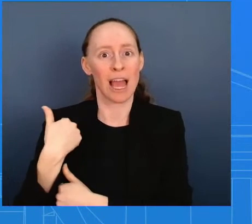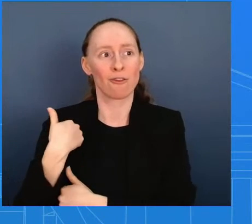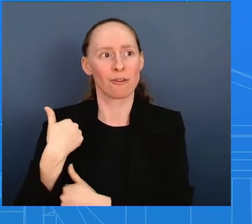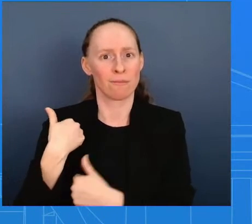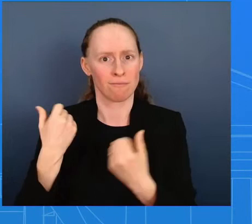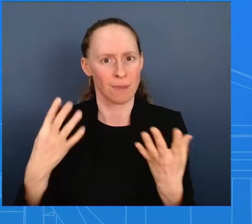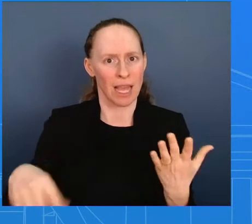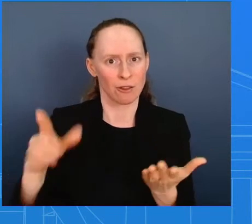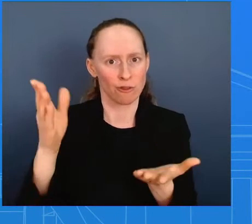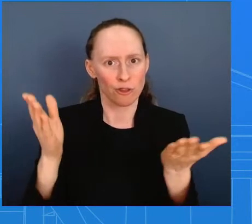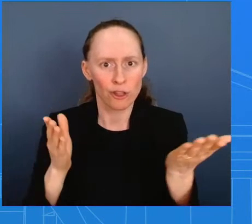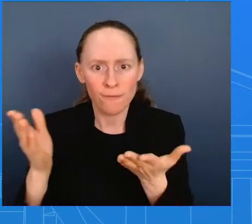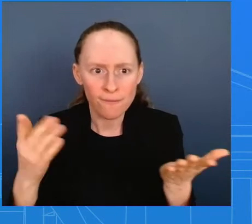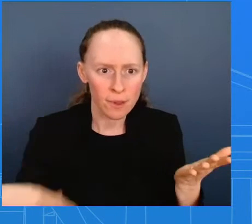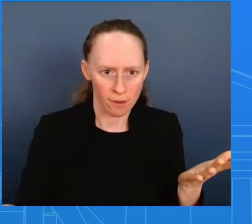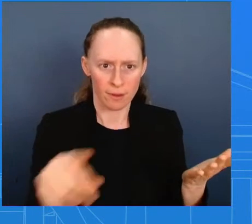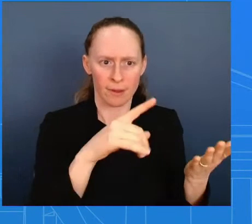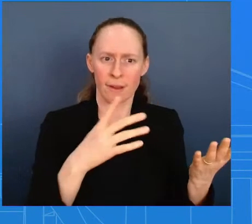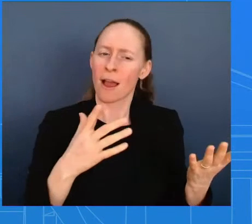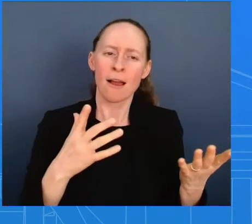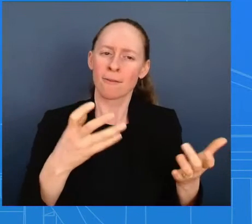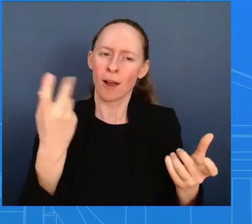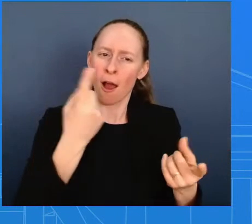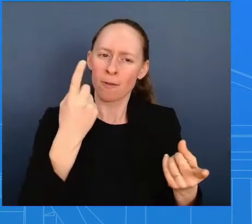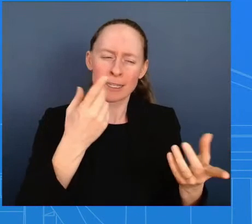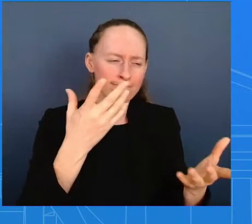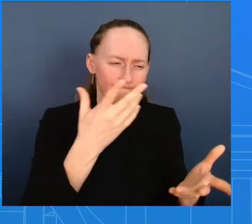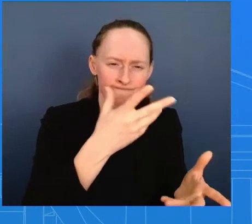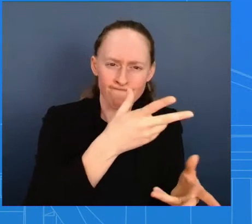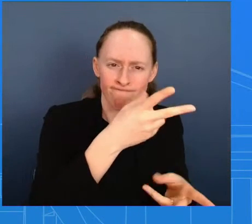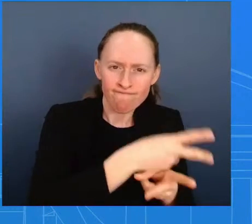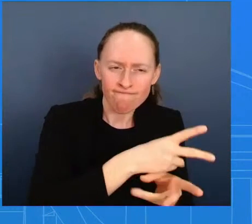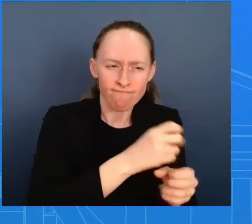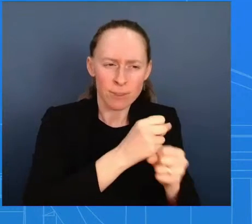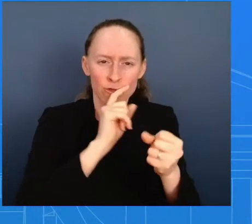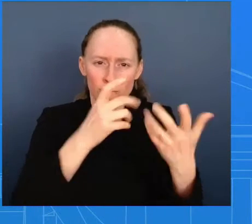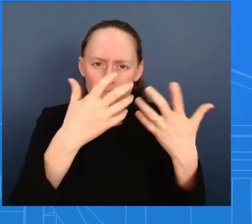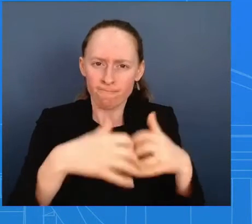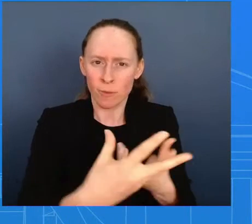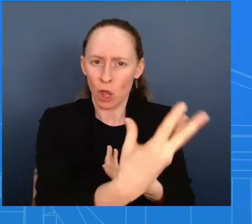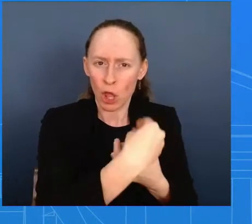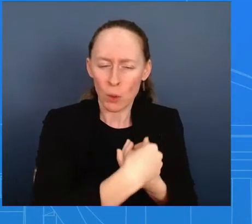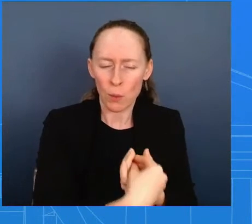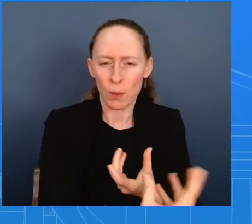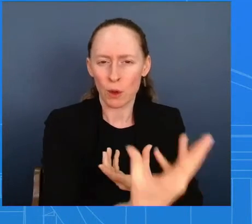is going to continue to take and continue to have those conversations and certainly message that.